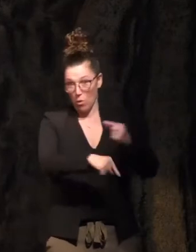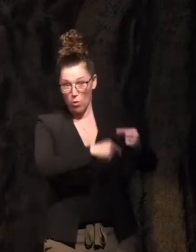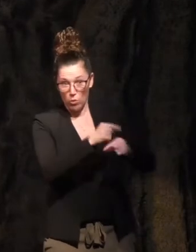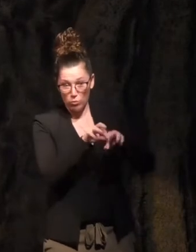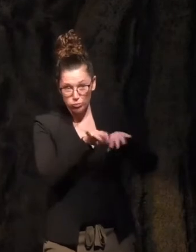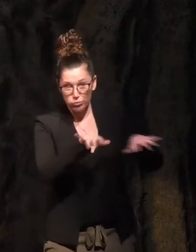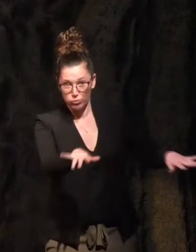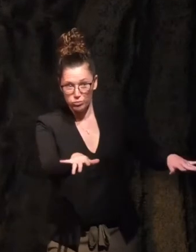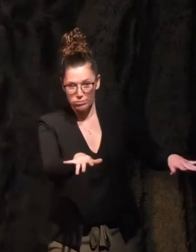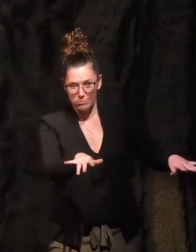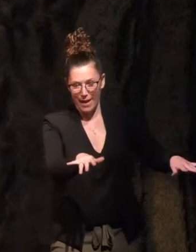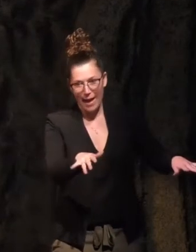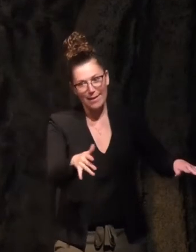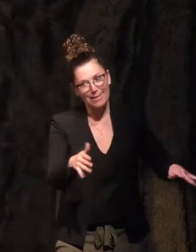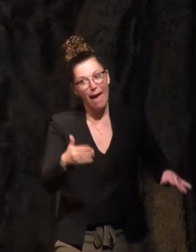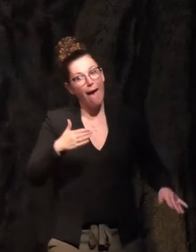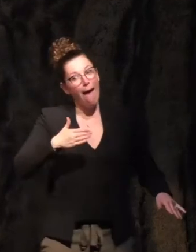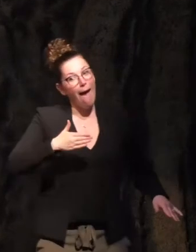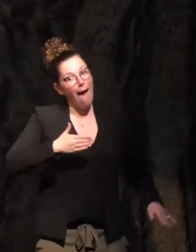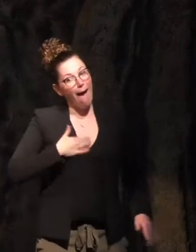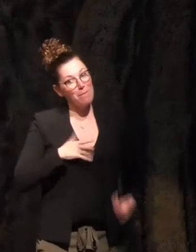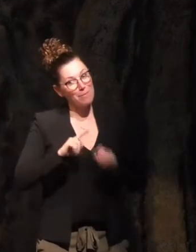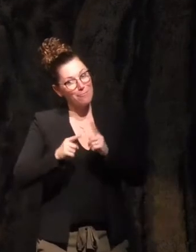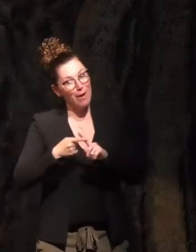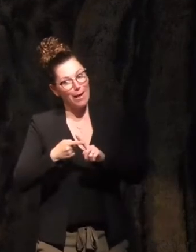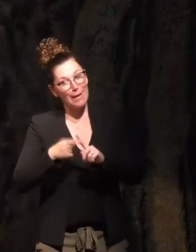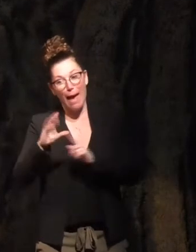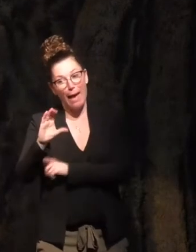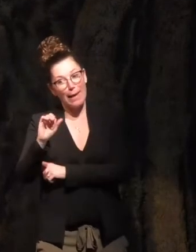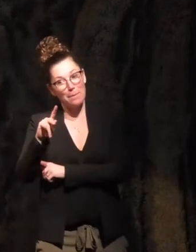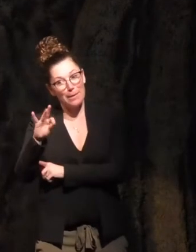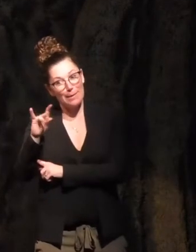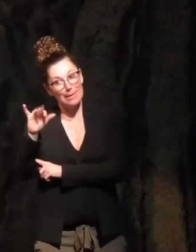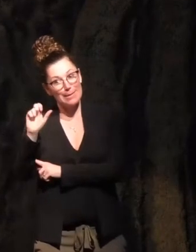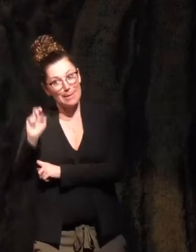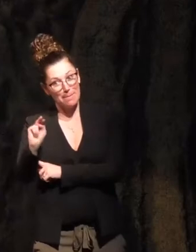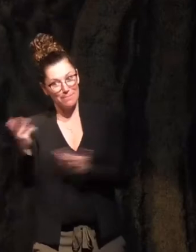my father never would have gotten a foreign exchange scholarship to Berkeley and boarded a jet plane